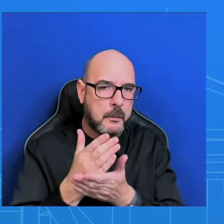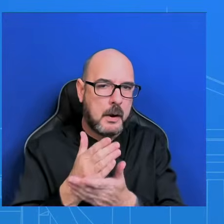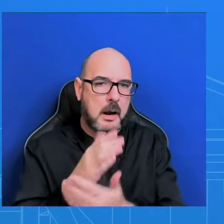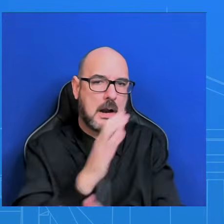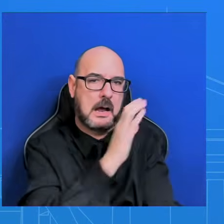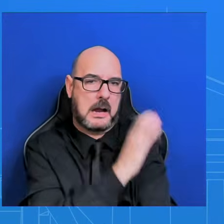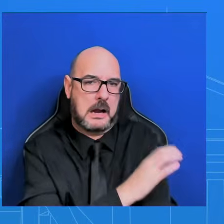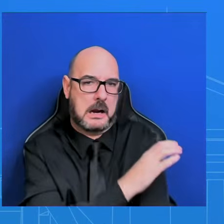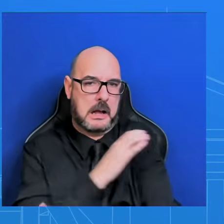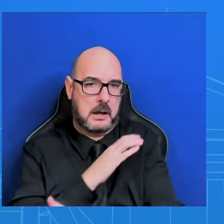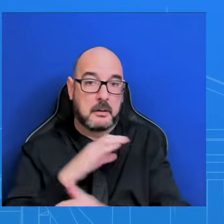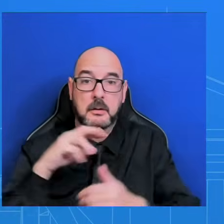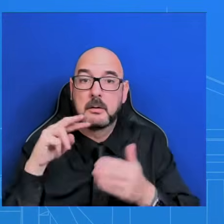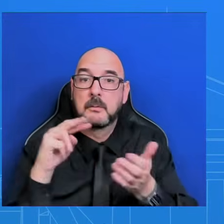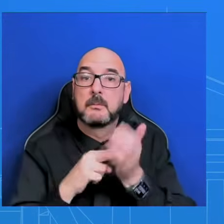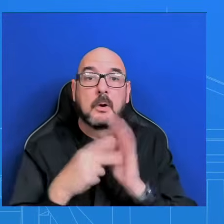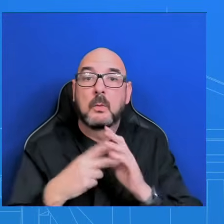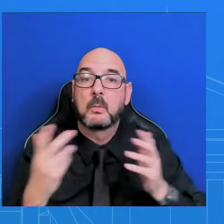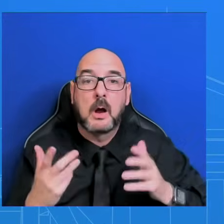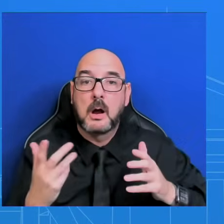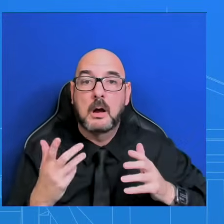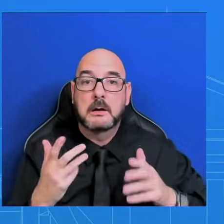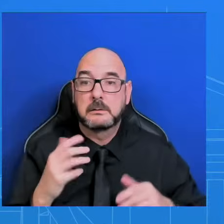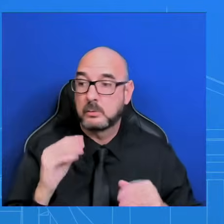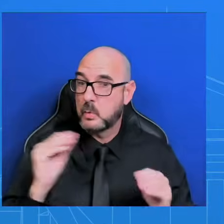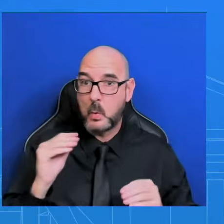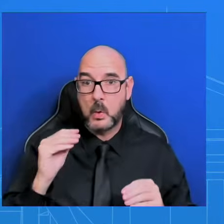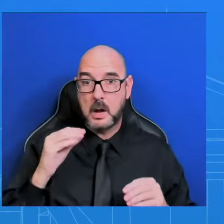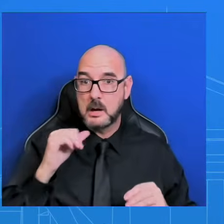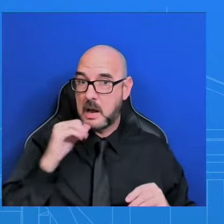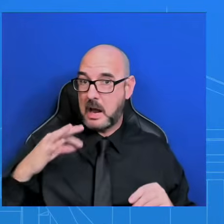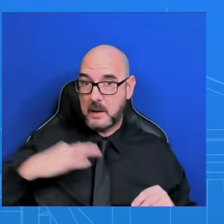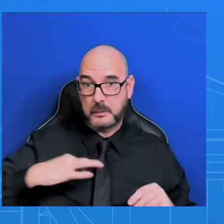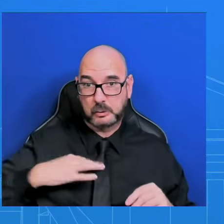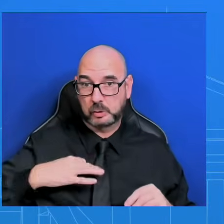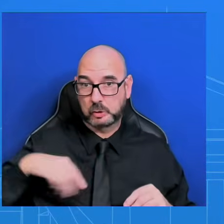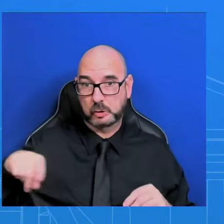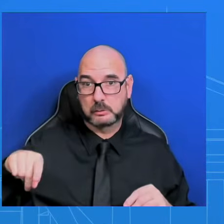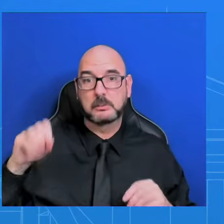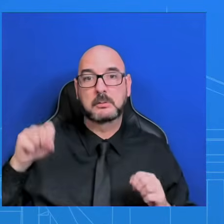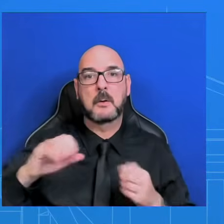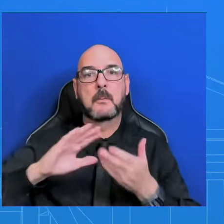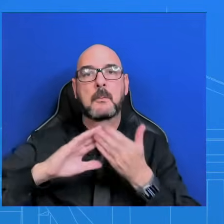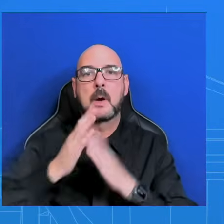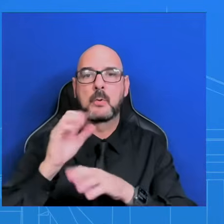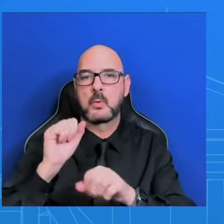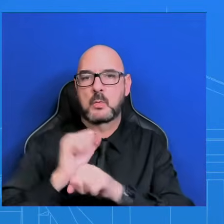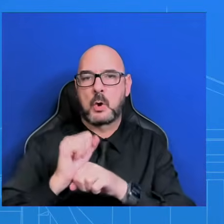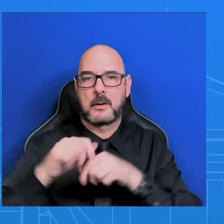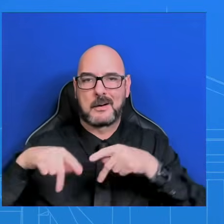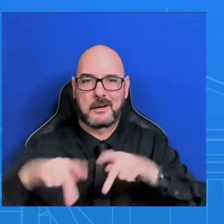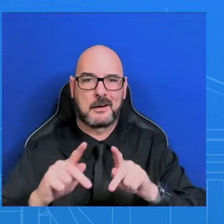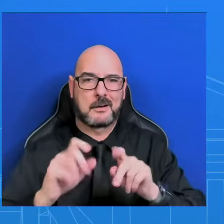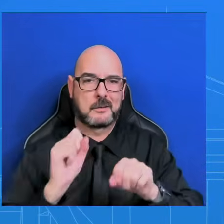and decompress the re- -- respective shelter system. That was something that -- that -- that local leaders and state leaders asked for.